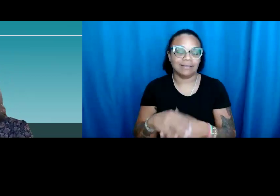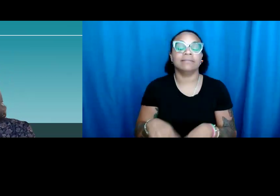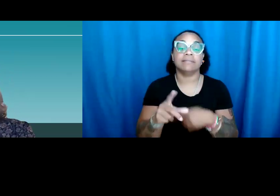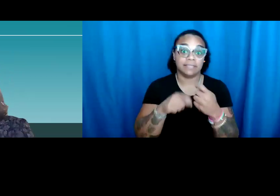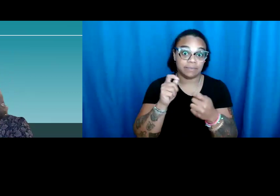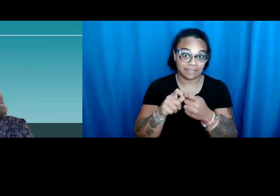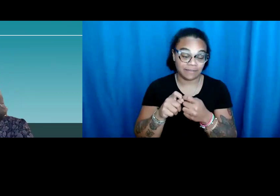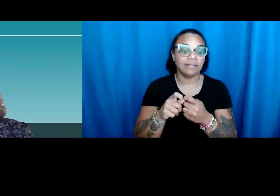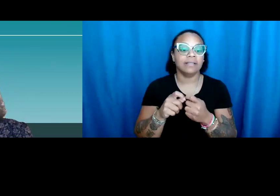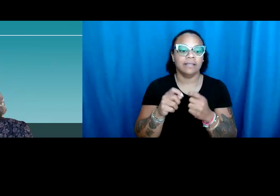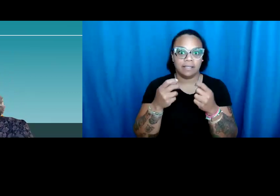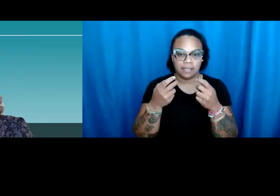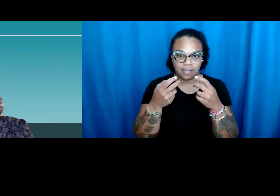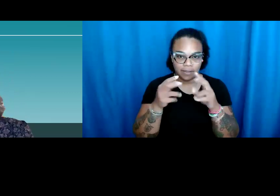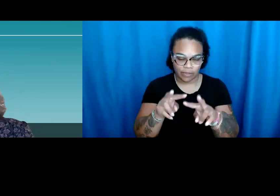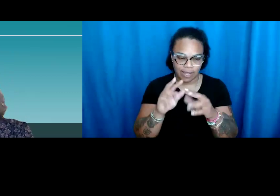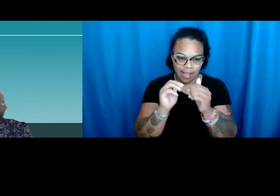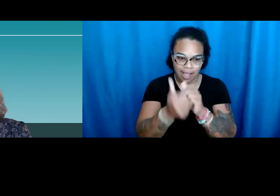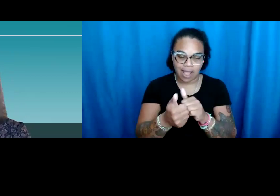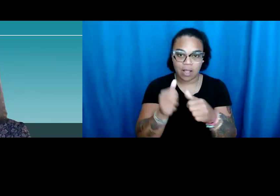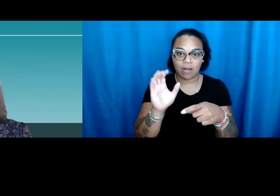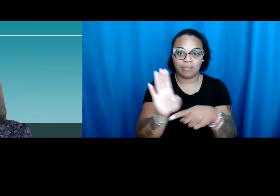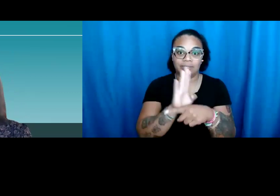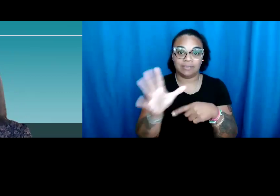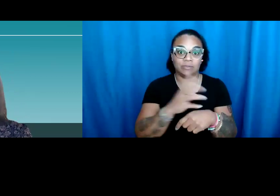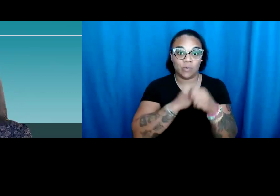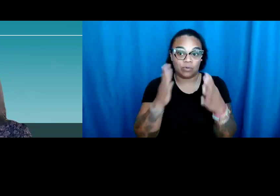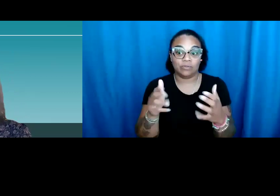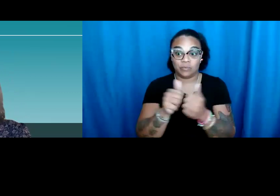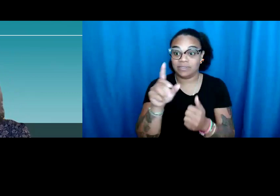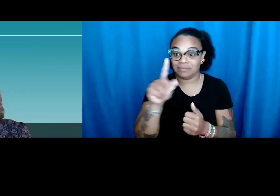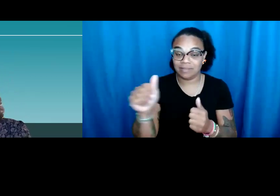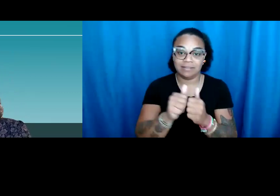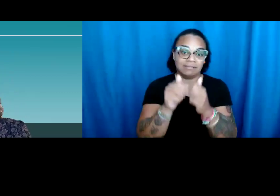Specifically looking at how entrepreneurs with disabilities have started and grown their business.